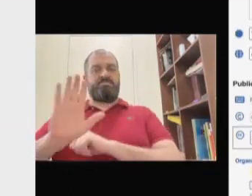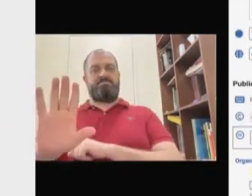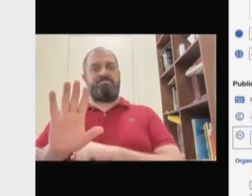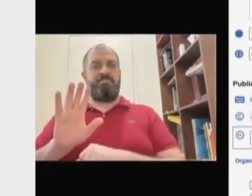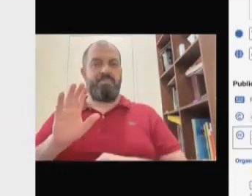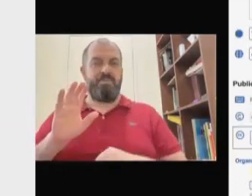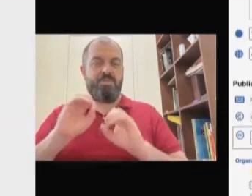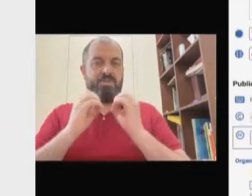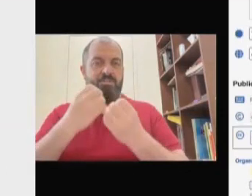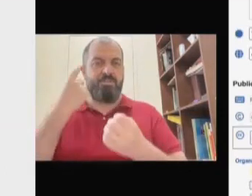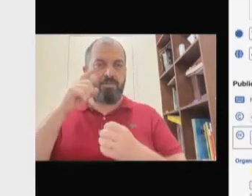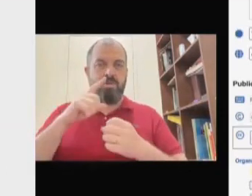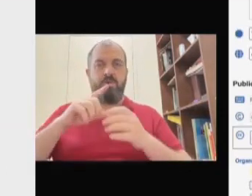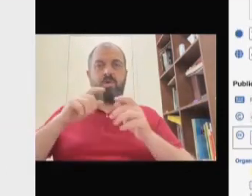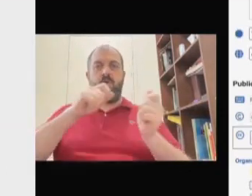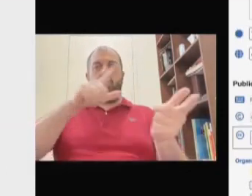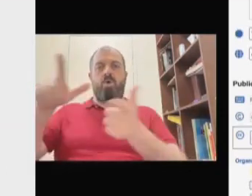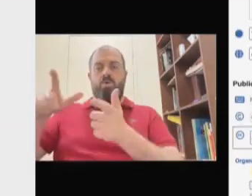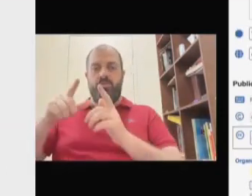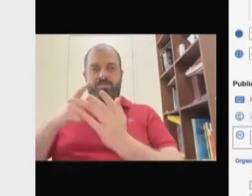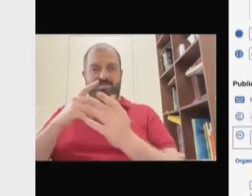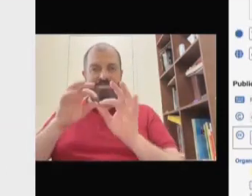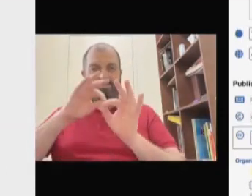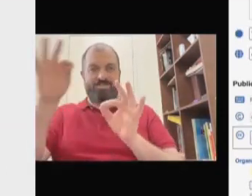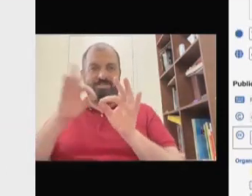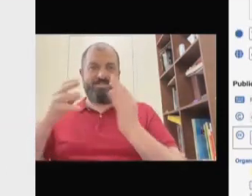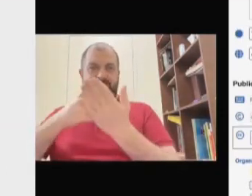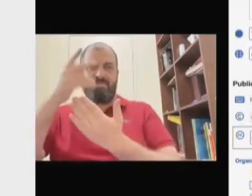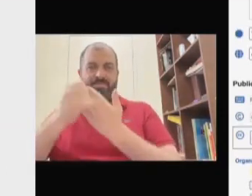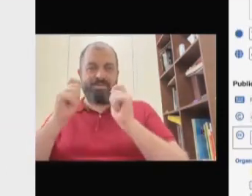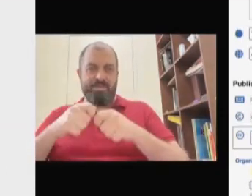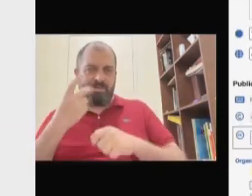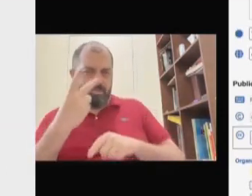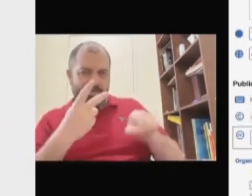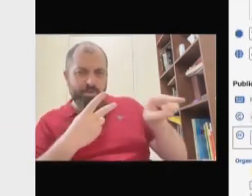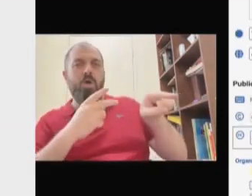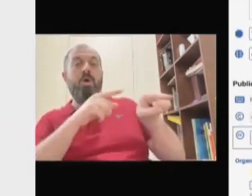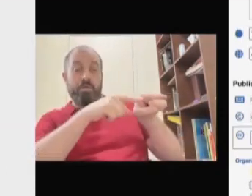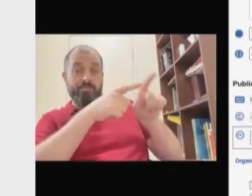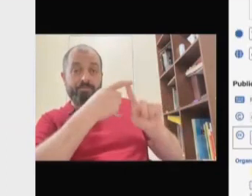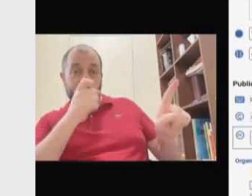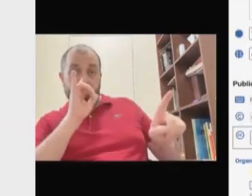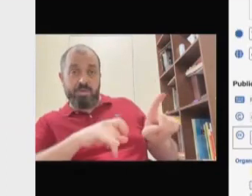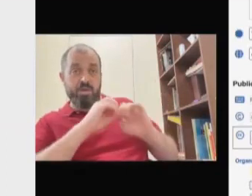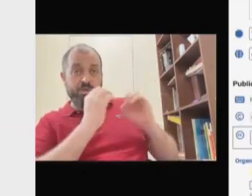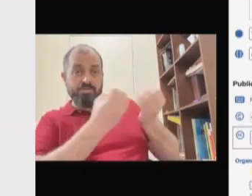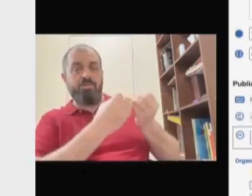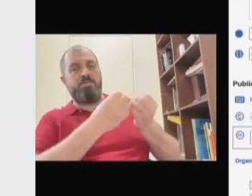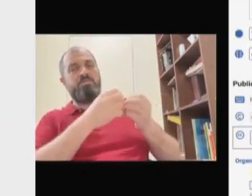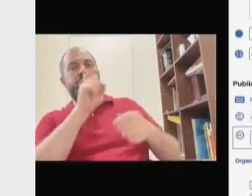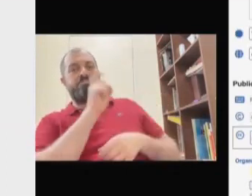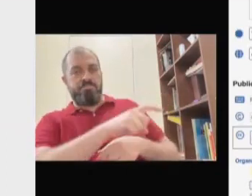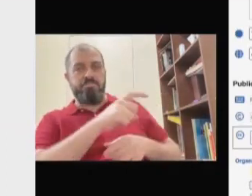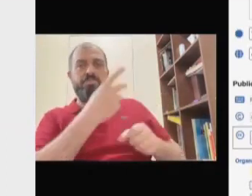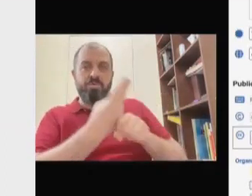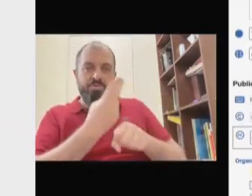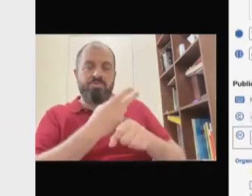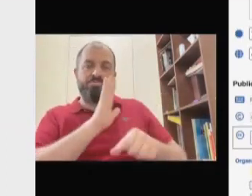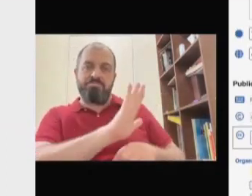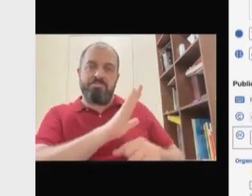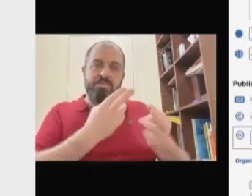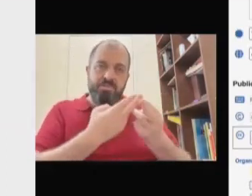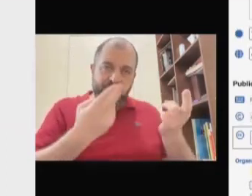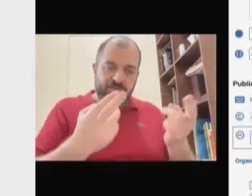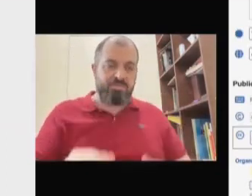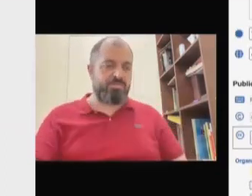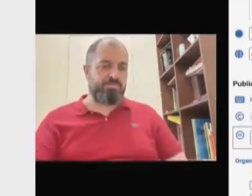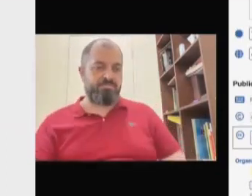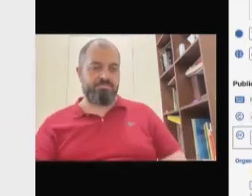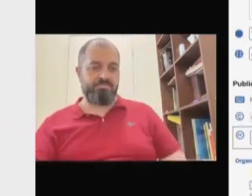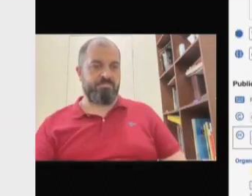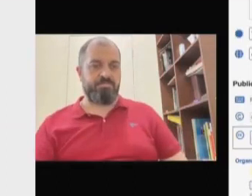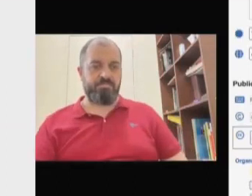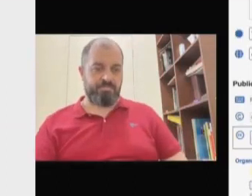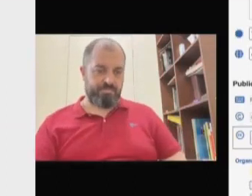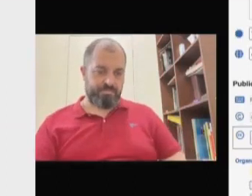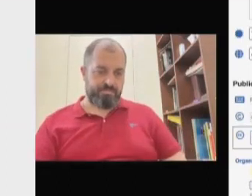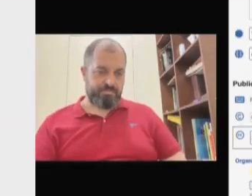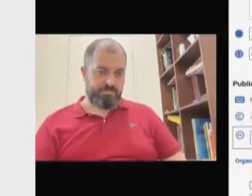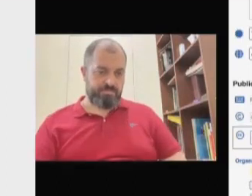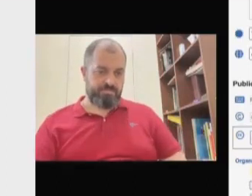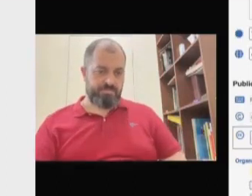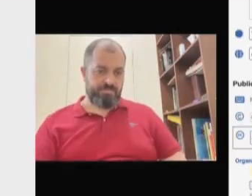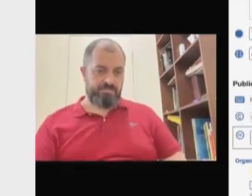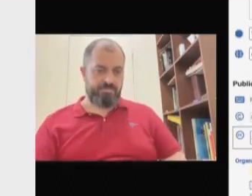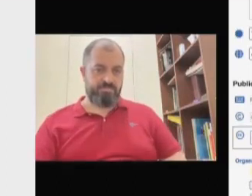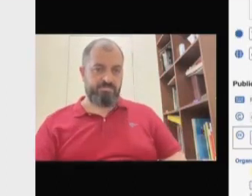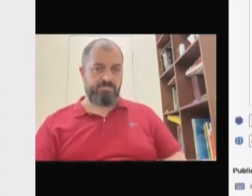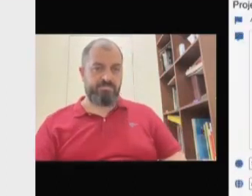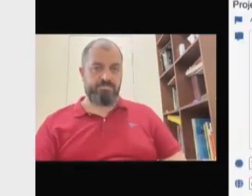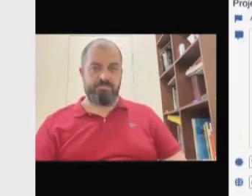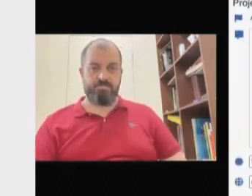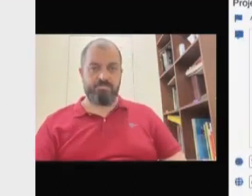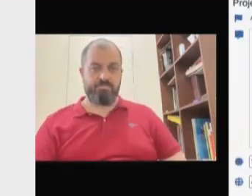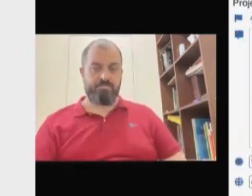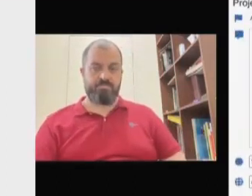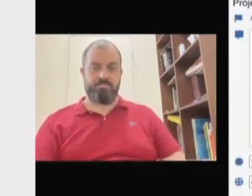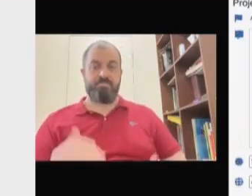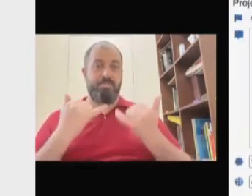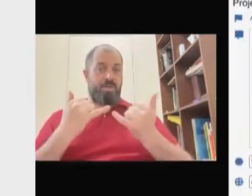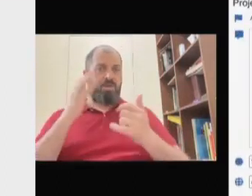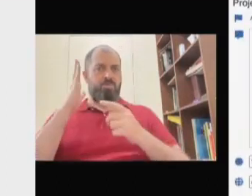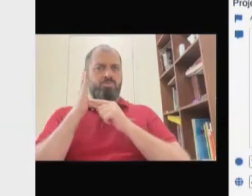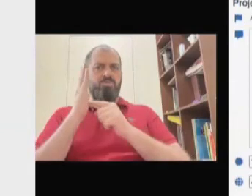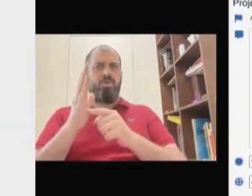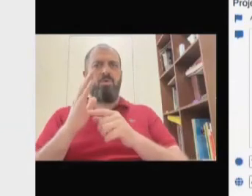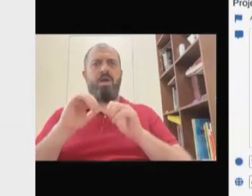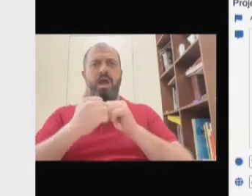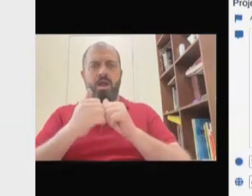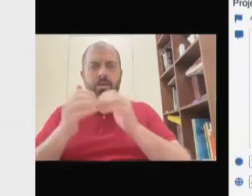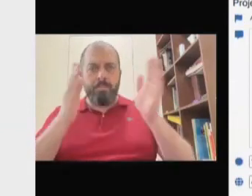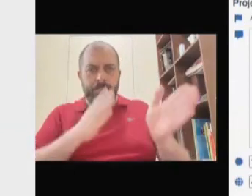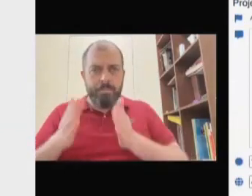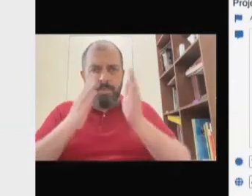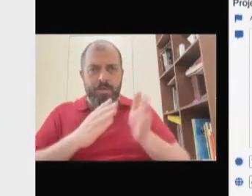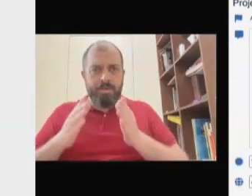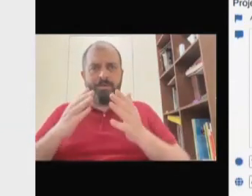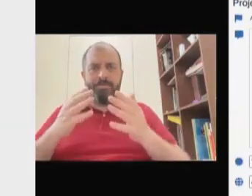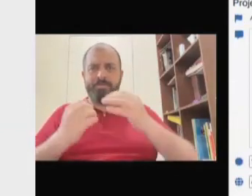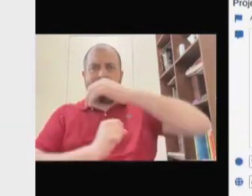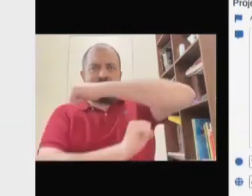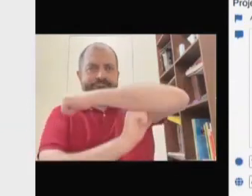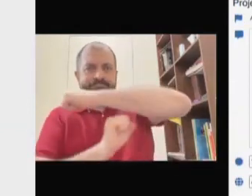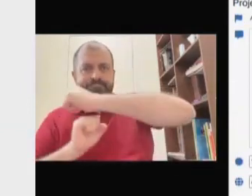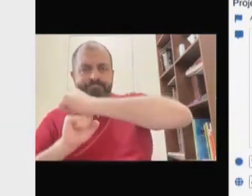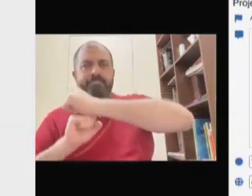So that people can quickly identify. Which organization is producing the resources that are within SLTT. So that they know, oh, okay, I know this organization and they're able to look at the resources accordingly.